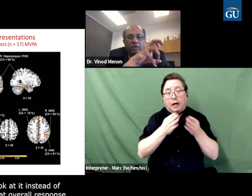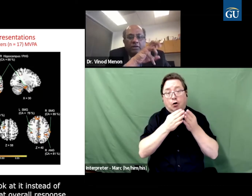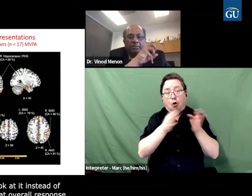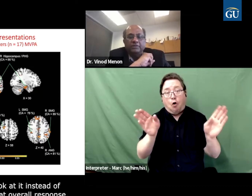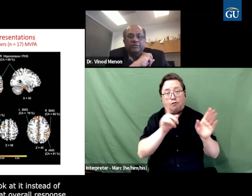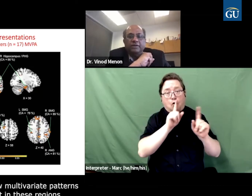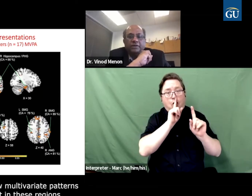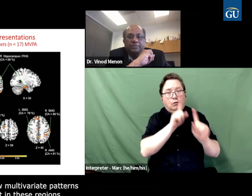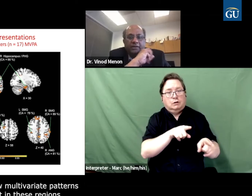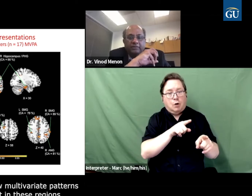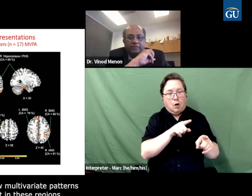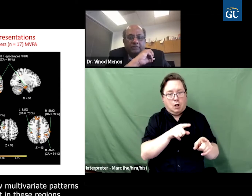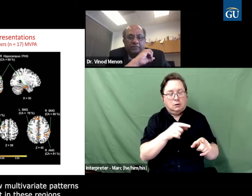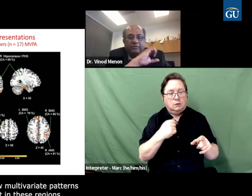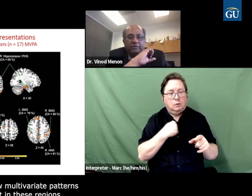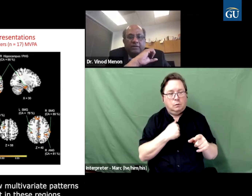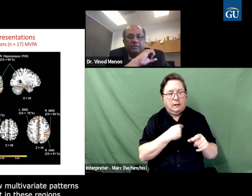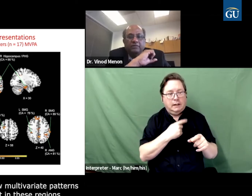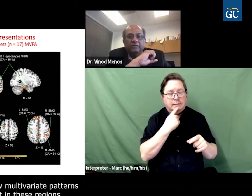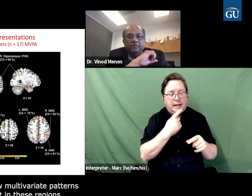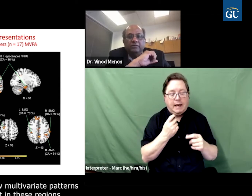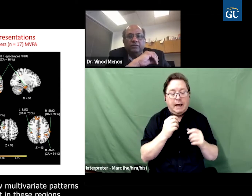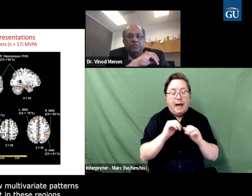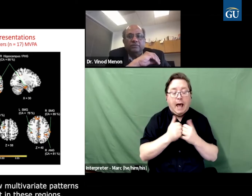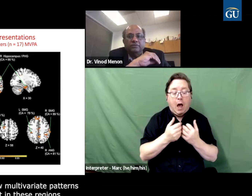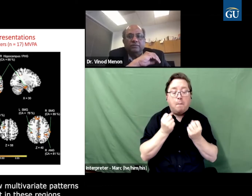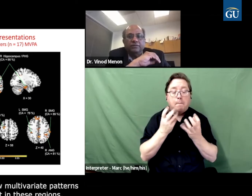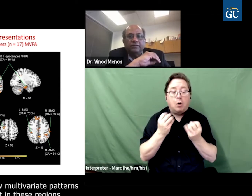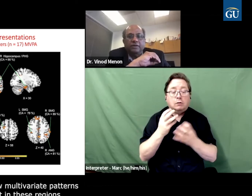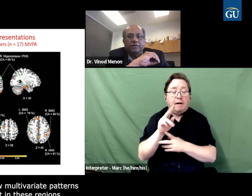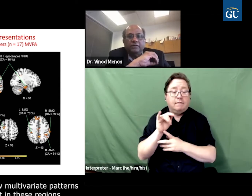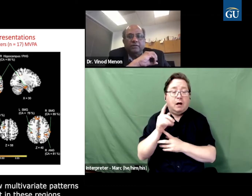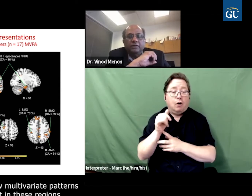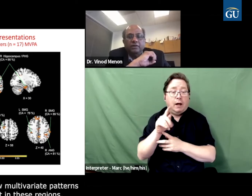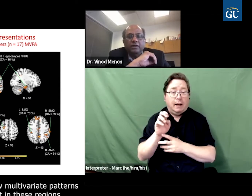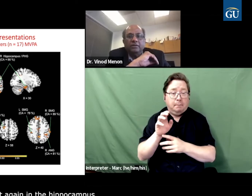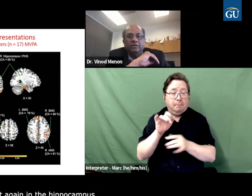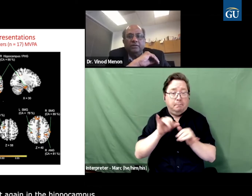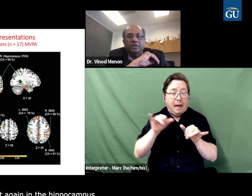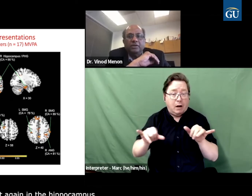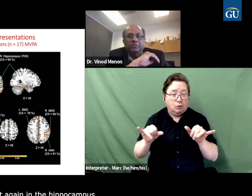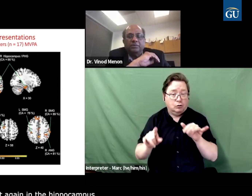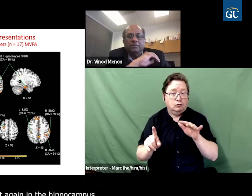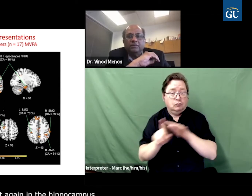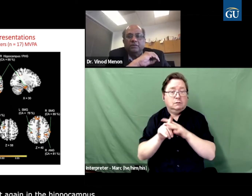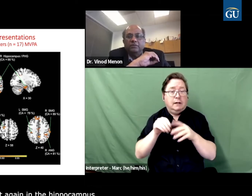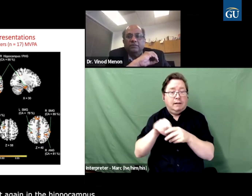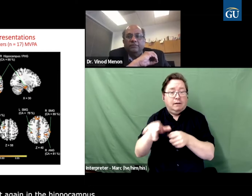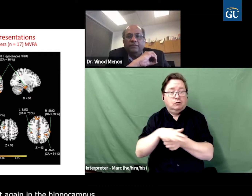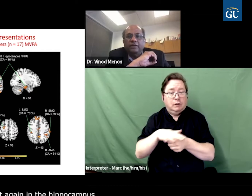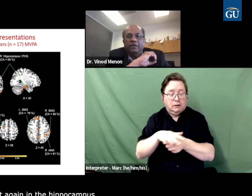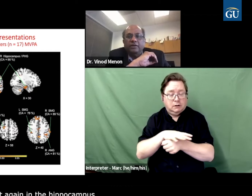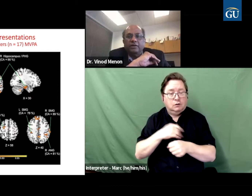response we say how multivariate patterns distinct in these regions and